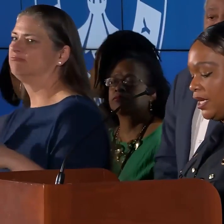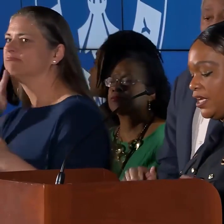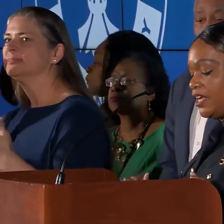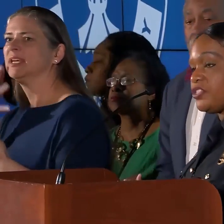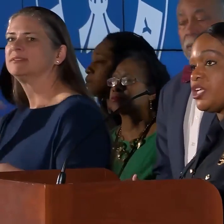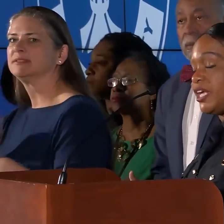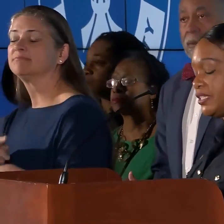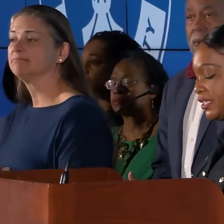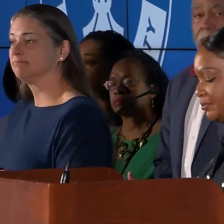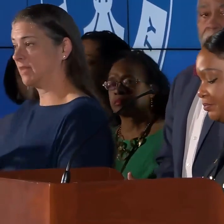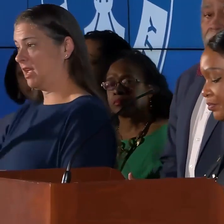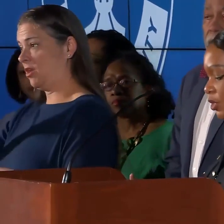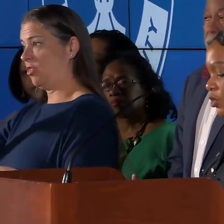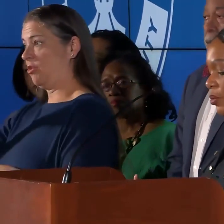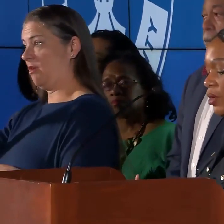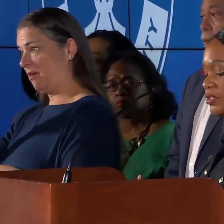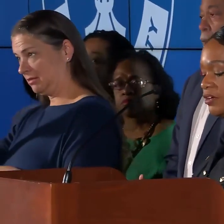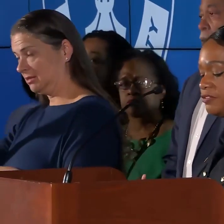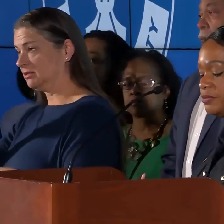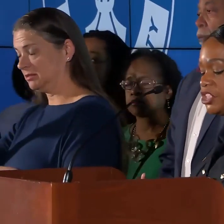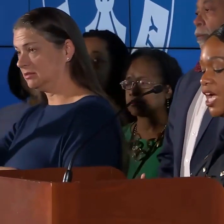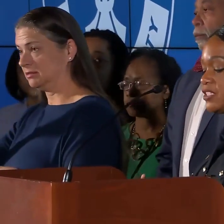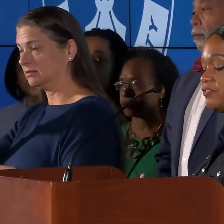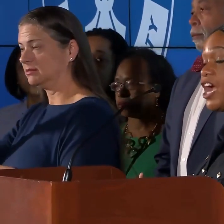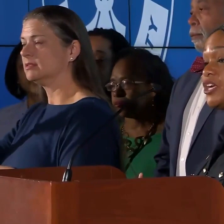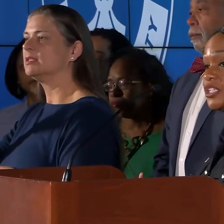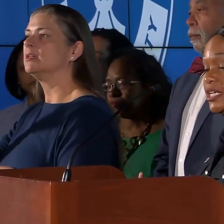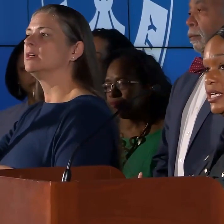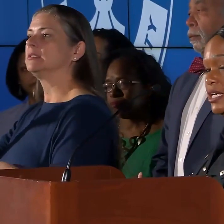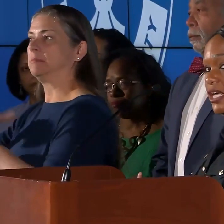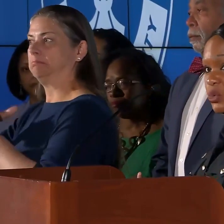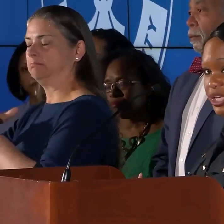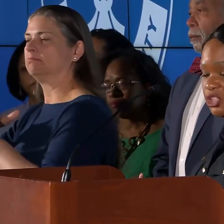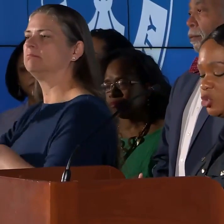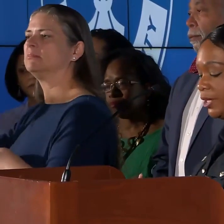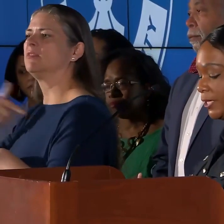At 8 38 there's *** report of shots fired at Old National Bank.